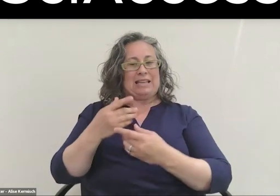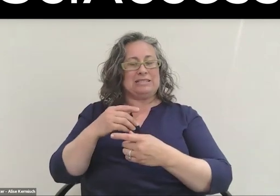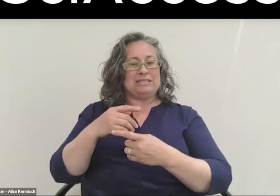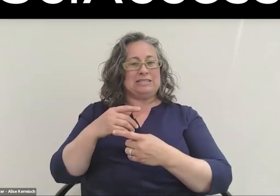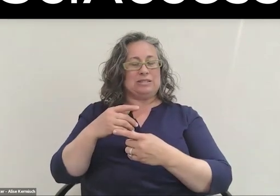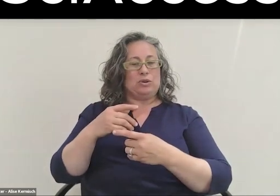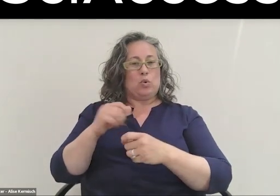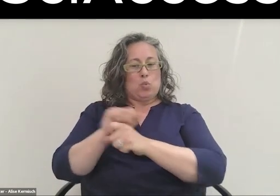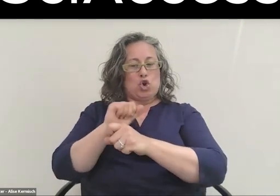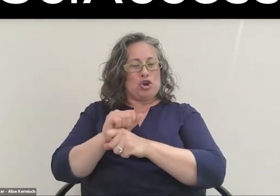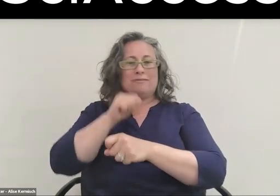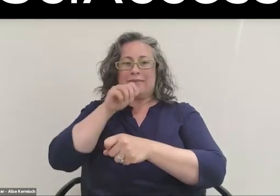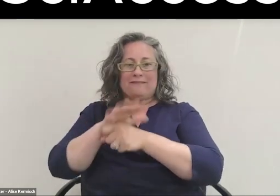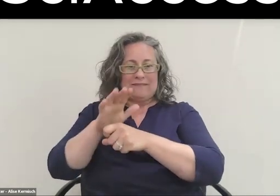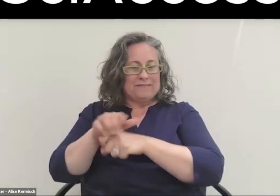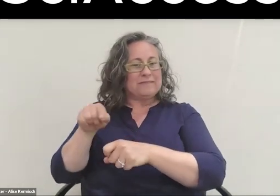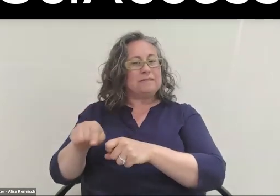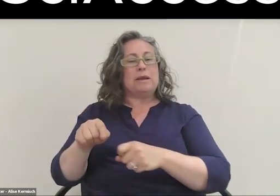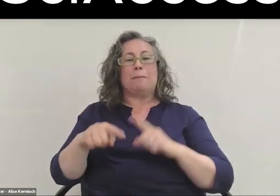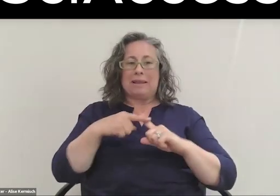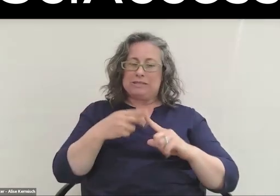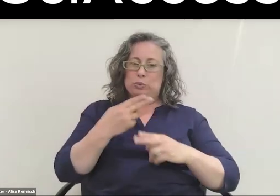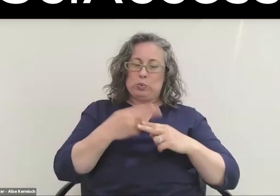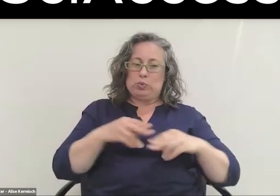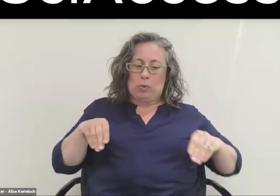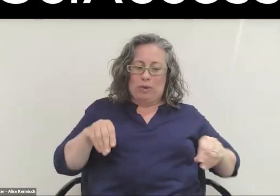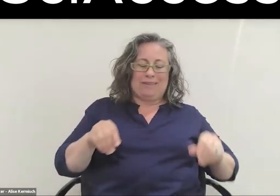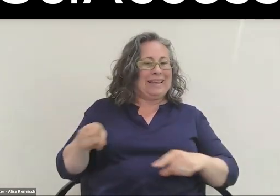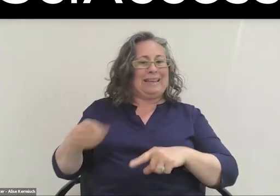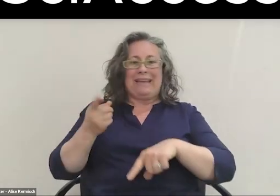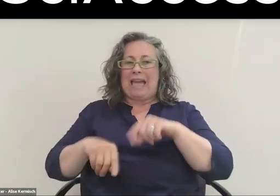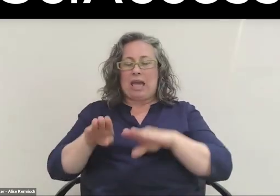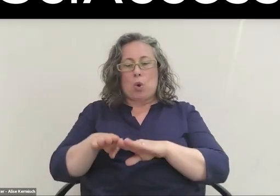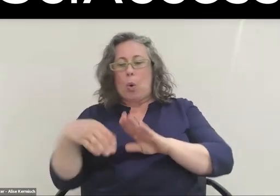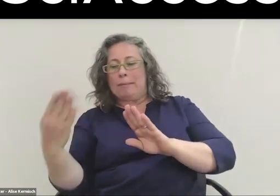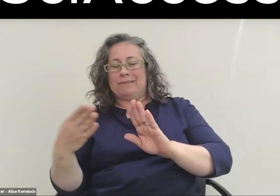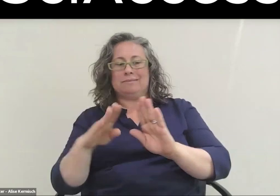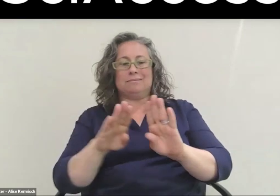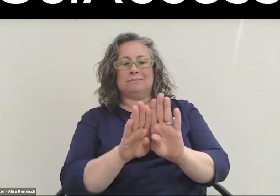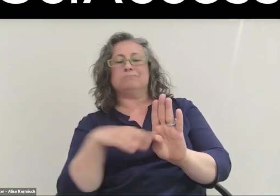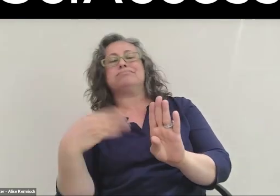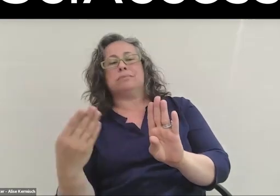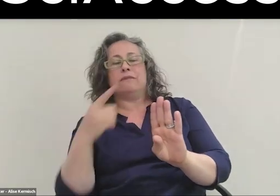and he uses a wheelchair, he can't open the latch and open the door for the kennel